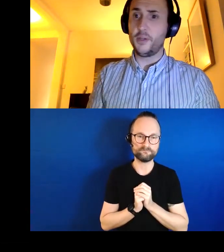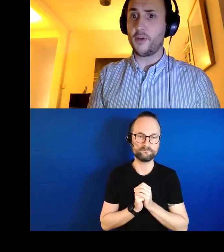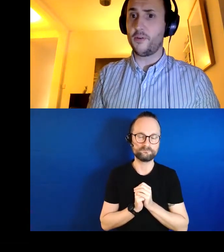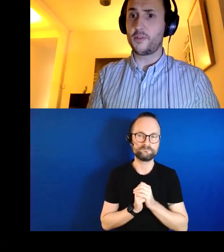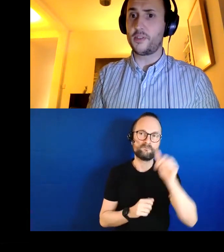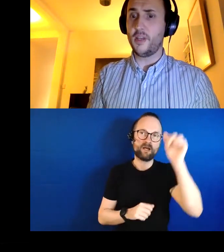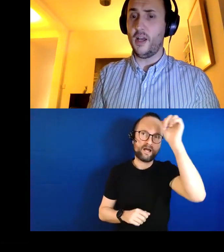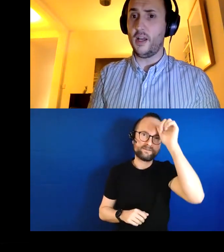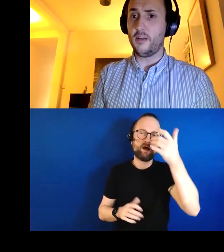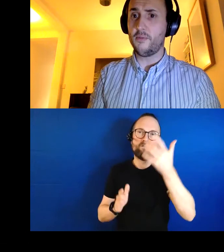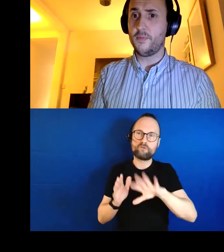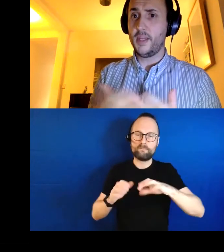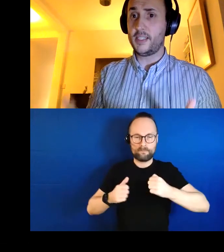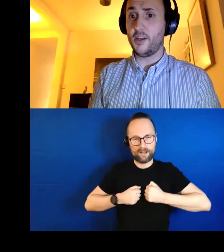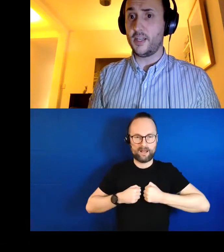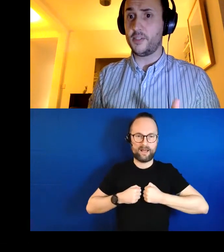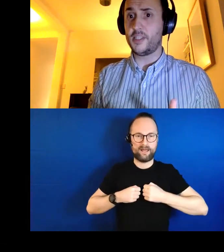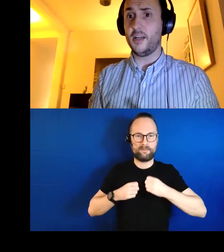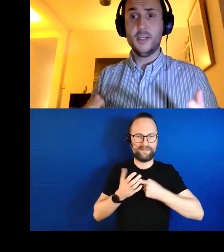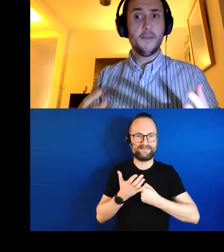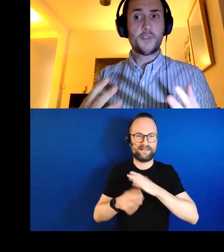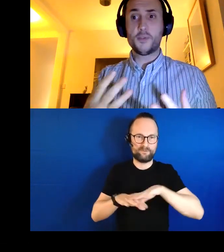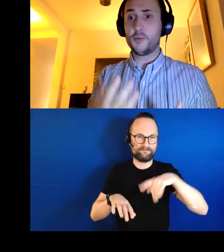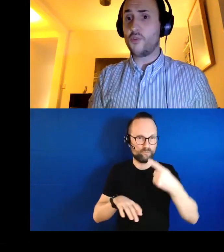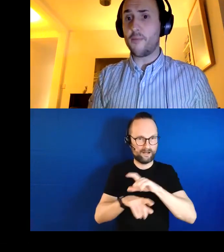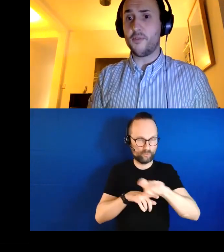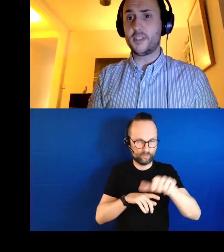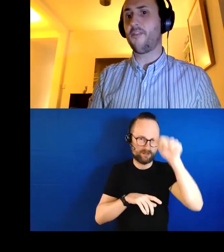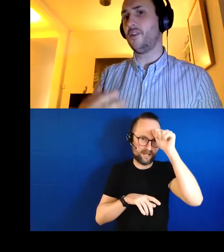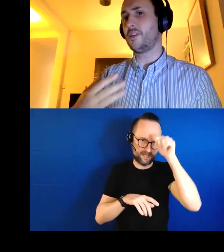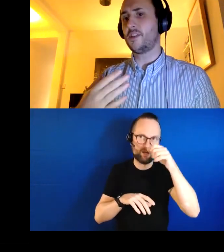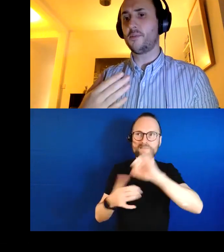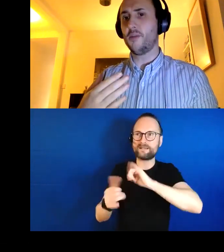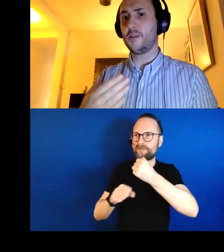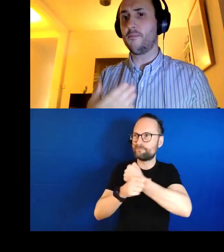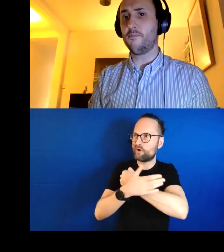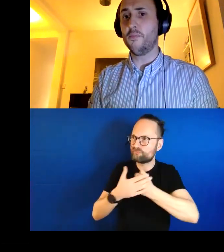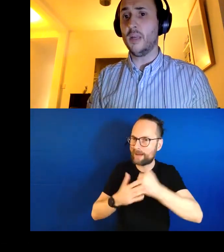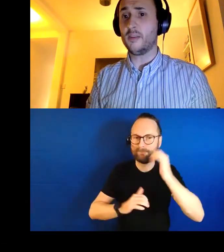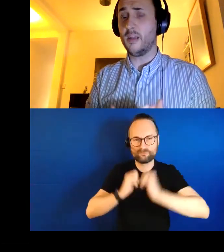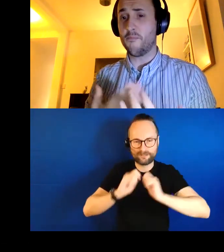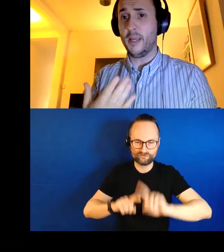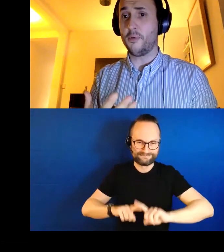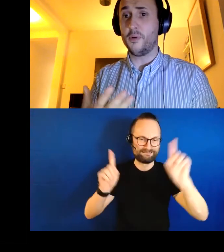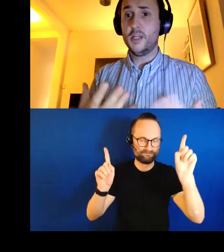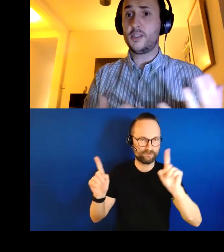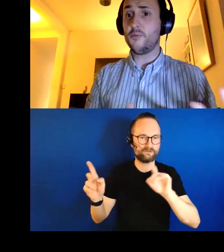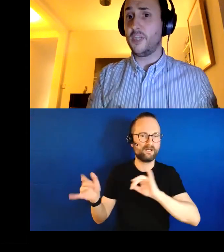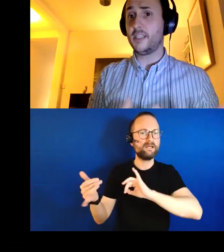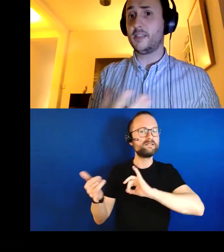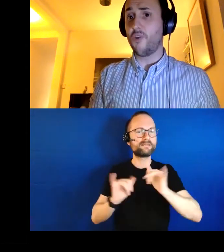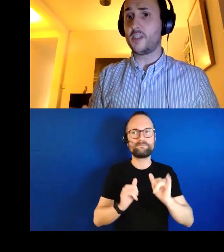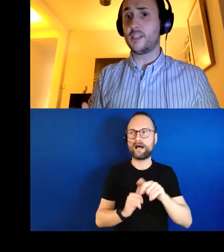Now, I appreciate this isn't necessarily the best way for people to report everything.